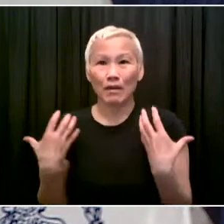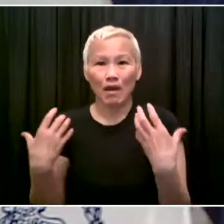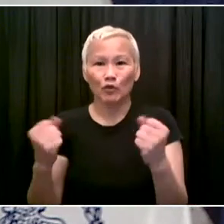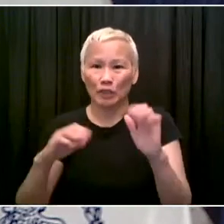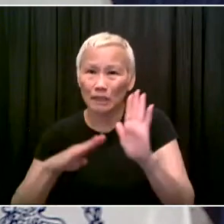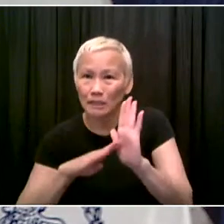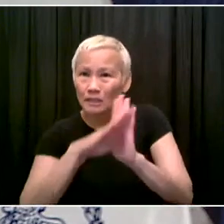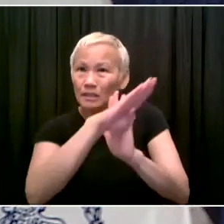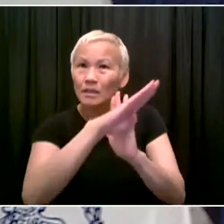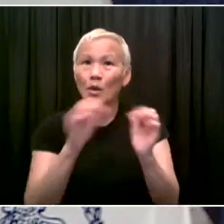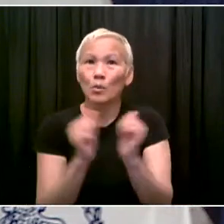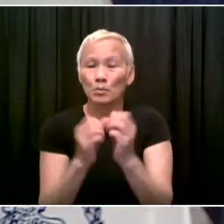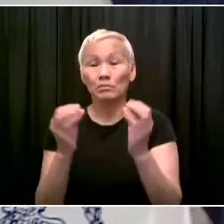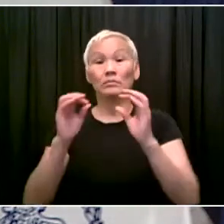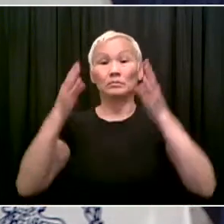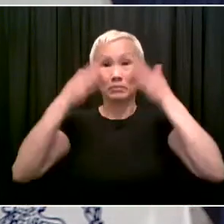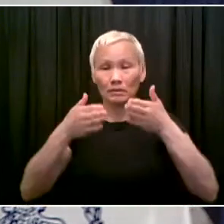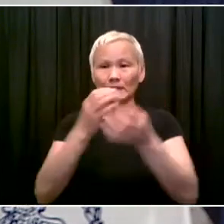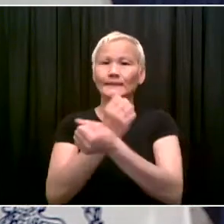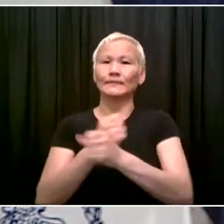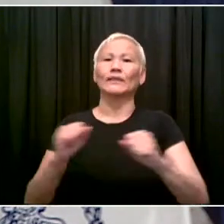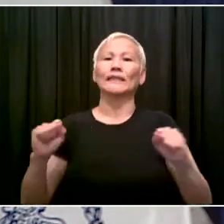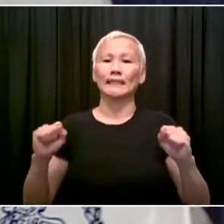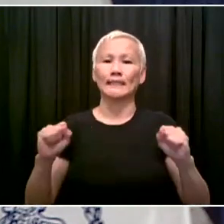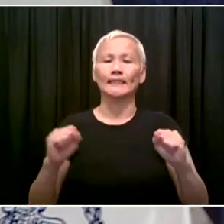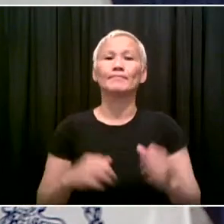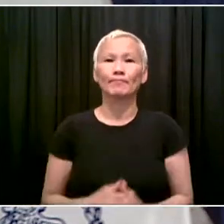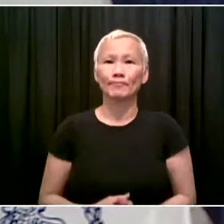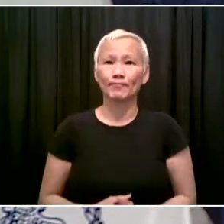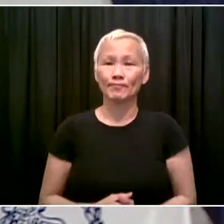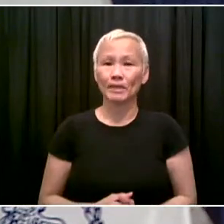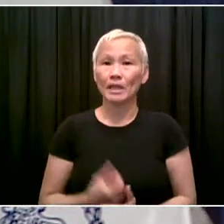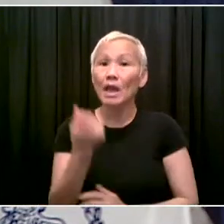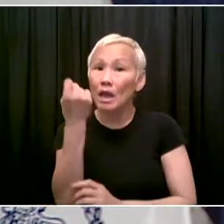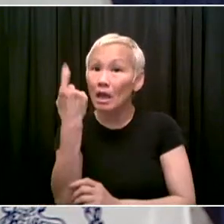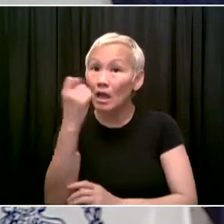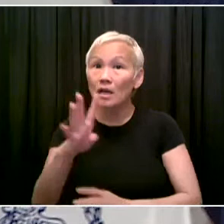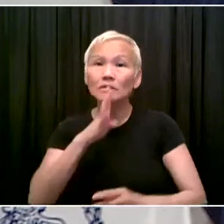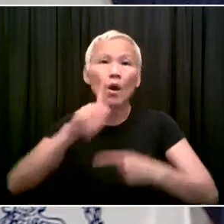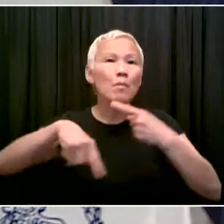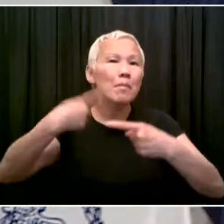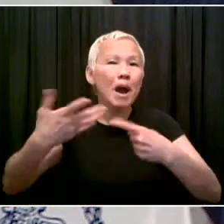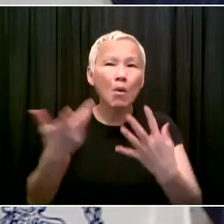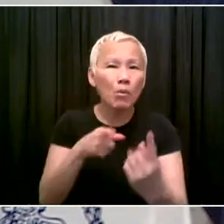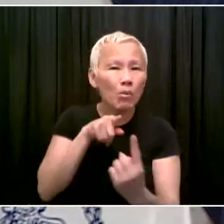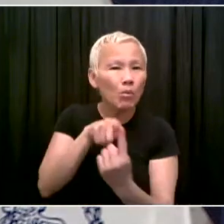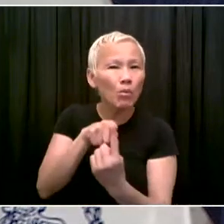THIS CITY BETTER IN SO MANY WAYS, BRINGING BACK JOBS AND THE VITALITY, THE RECOVERY ITSELF IS GOING TO MAKE